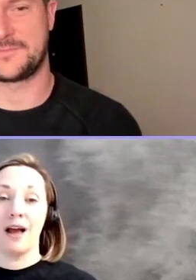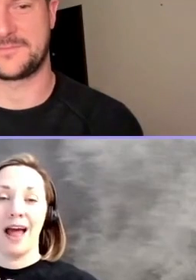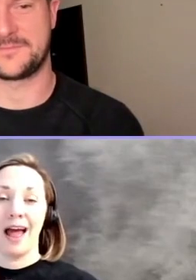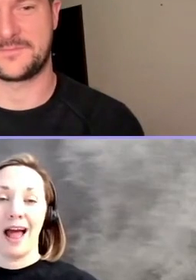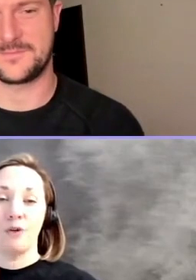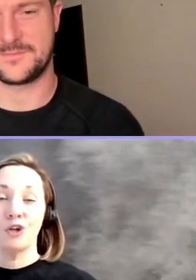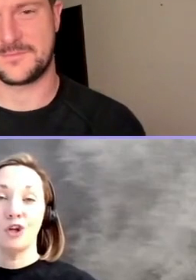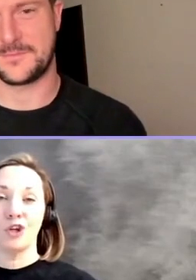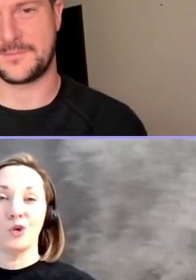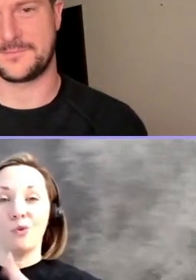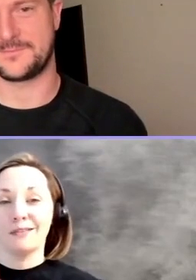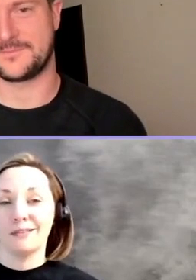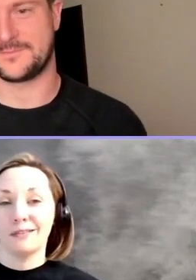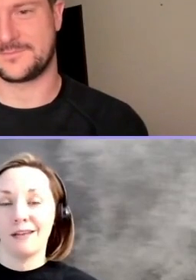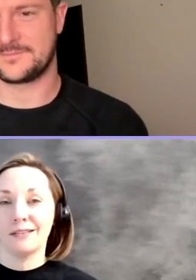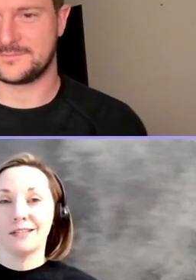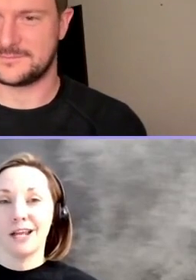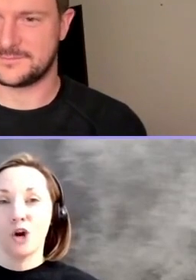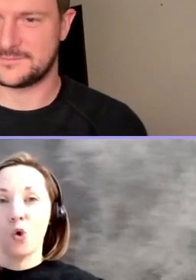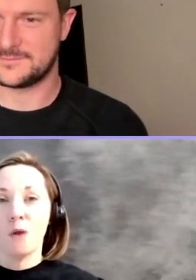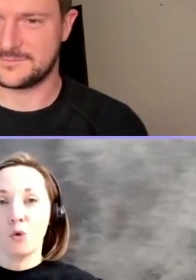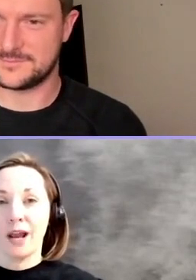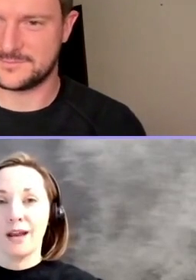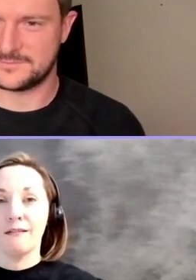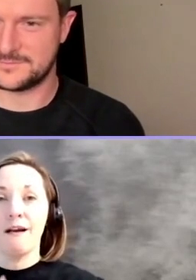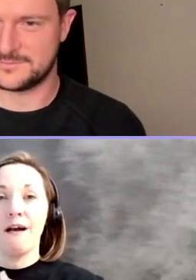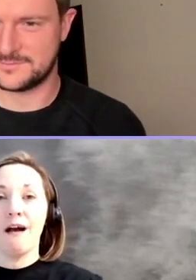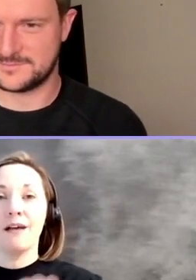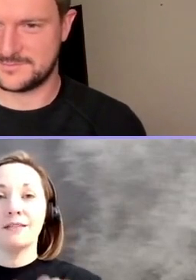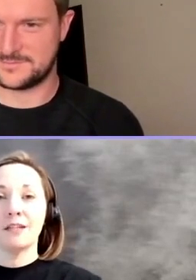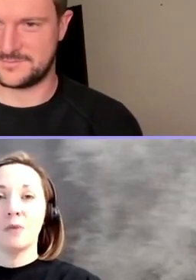to a specific object.